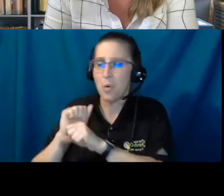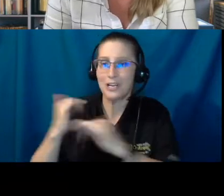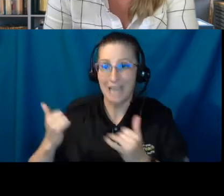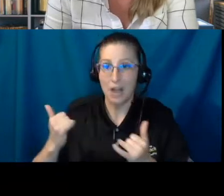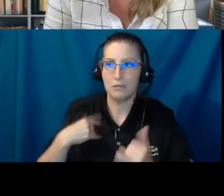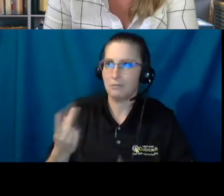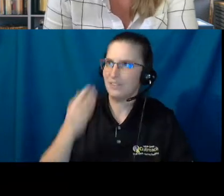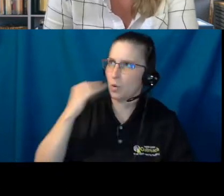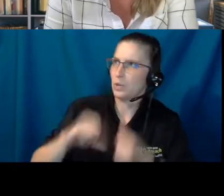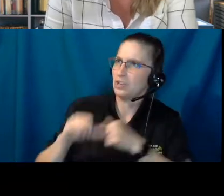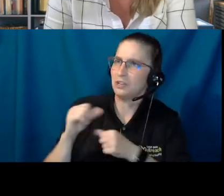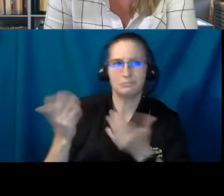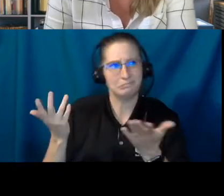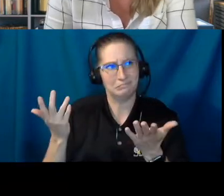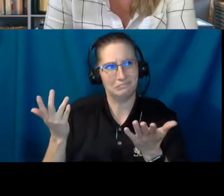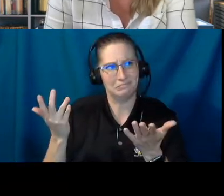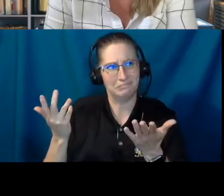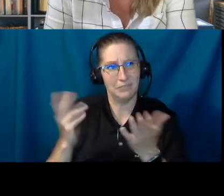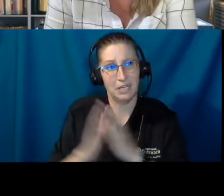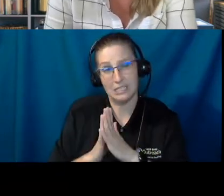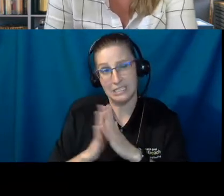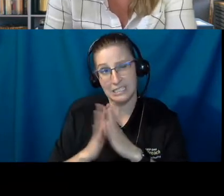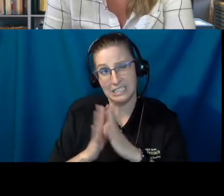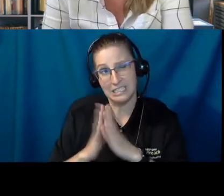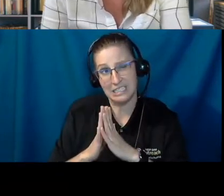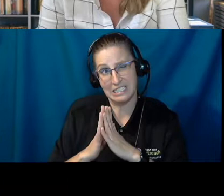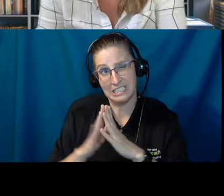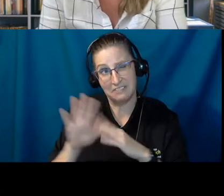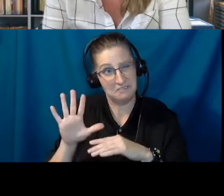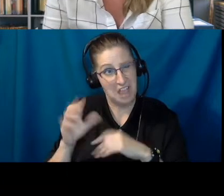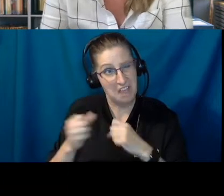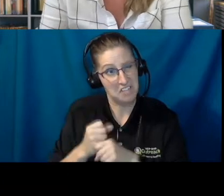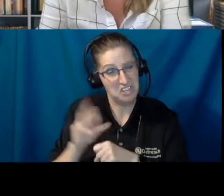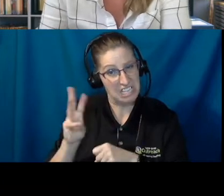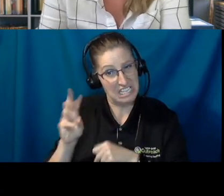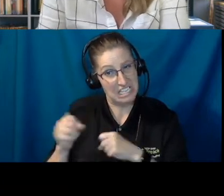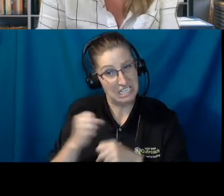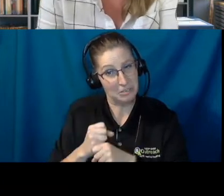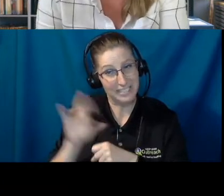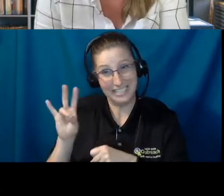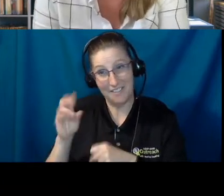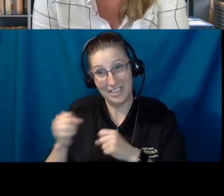other five or six years, seven years, I don't know how long it's been.